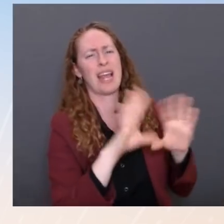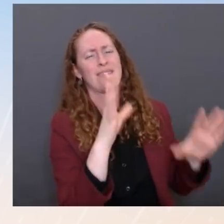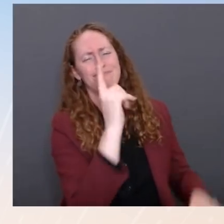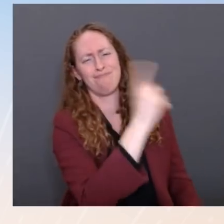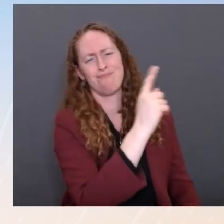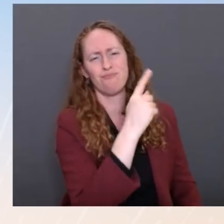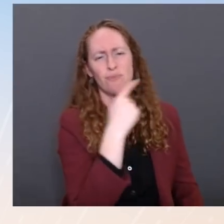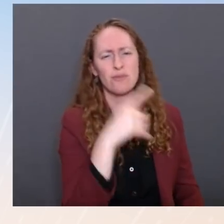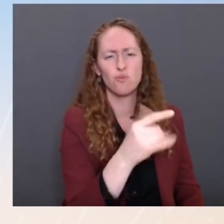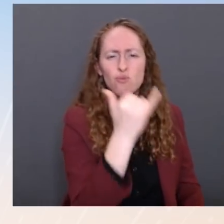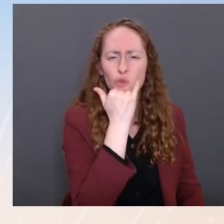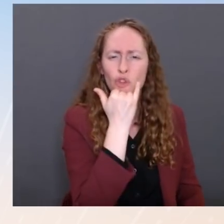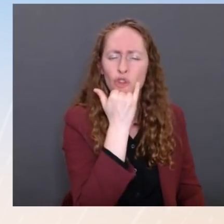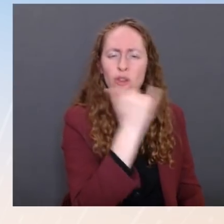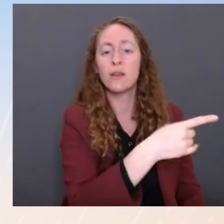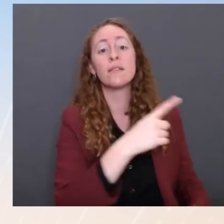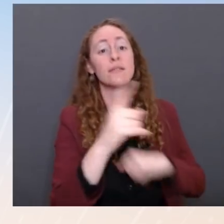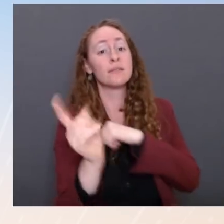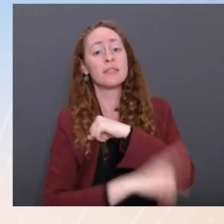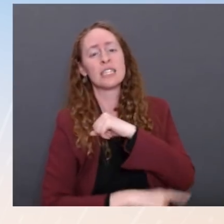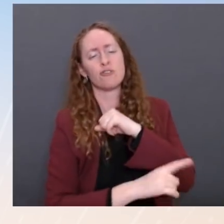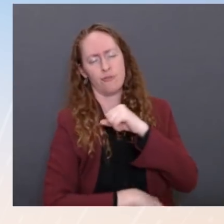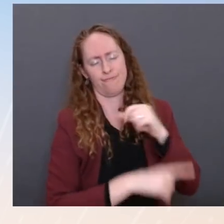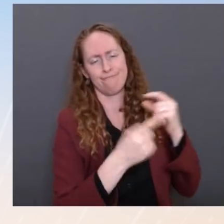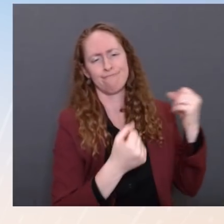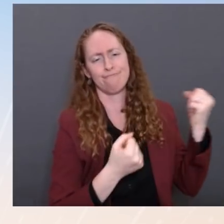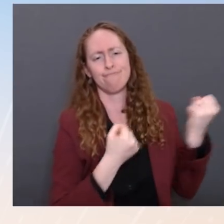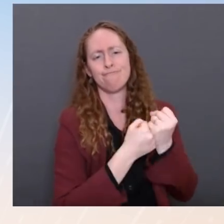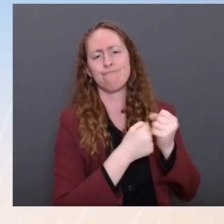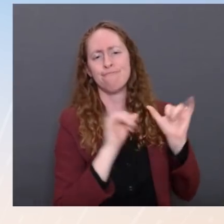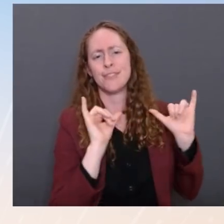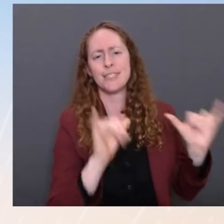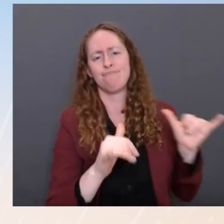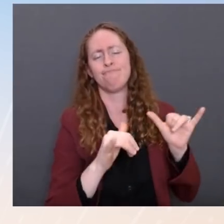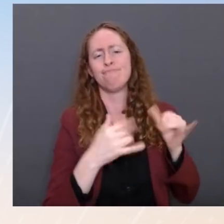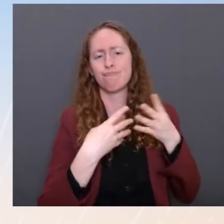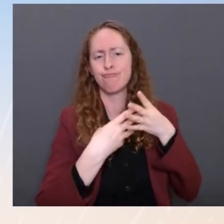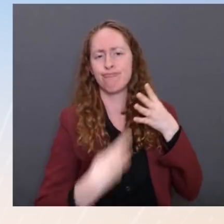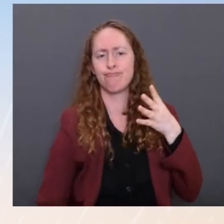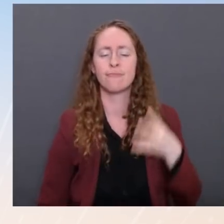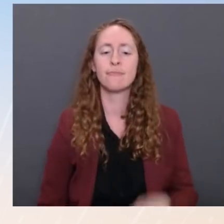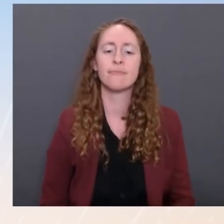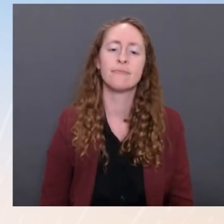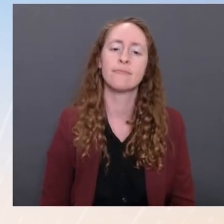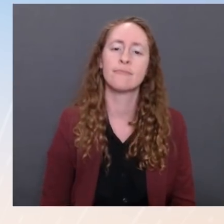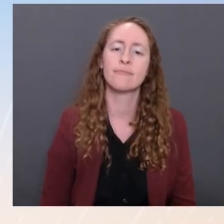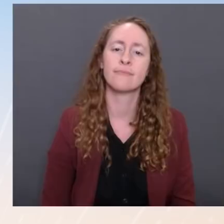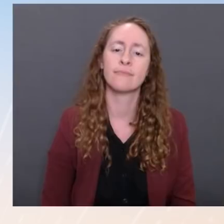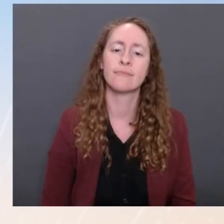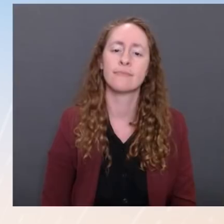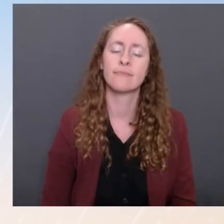And obviously, the conflict we're seeing is a unique moment in modern global history. So it will certainly be on the agenda.